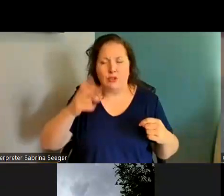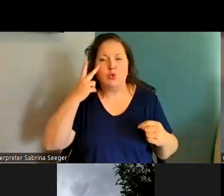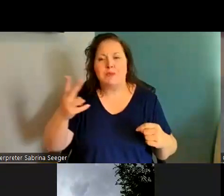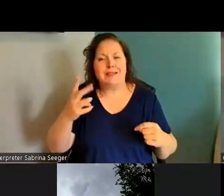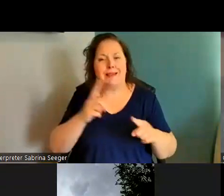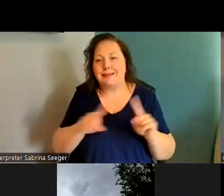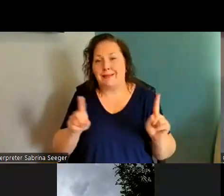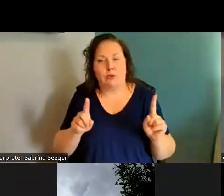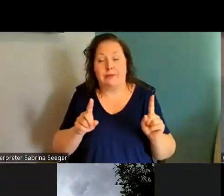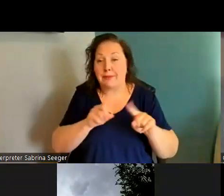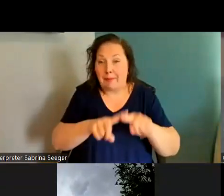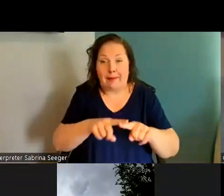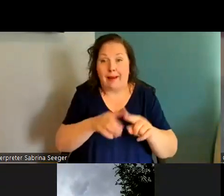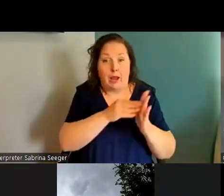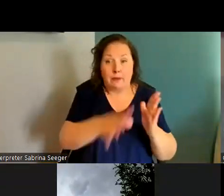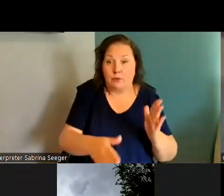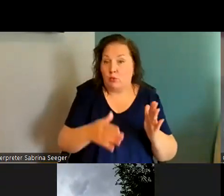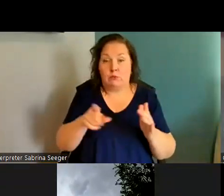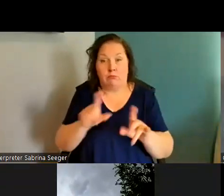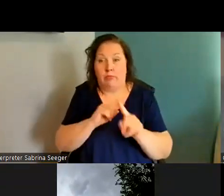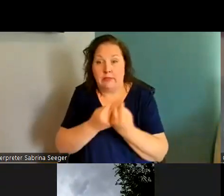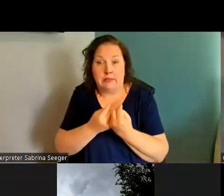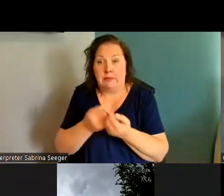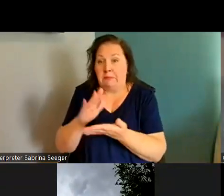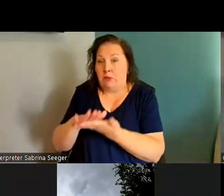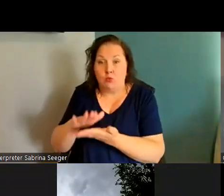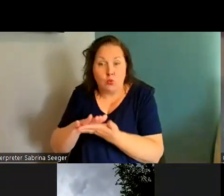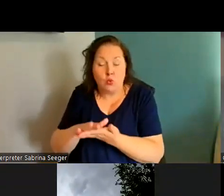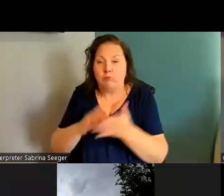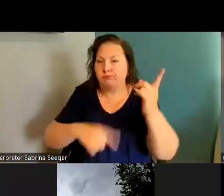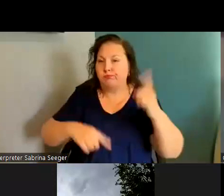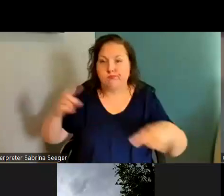student to student, team to team, school to school. I would recommend looking at the case